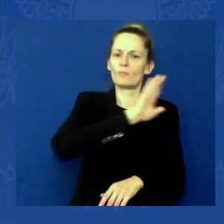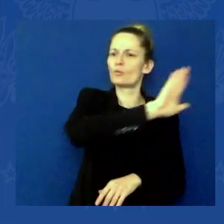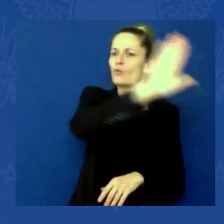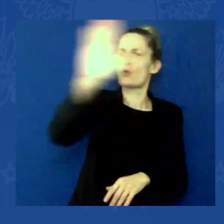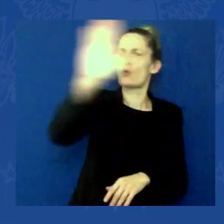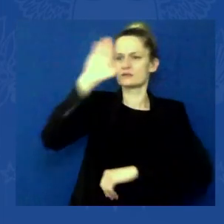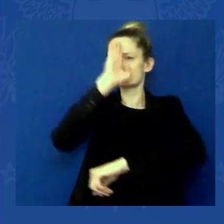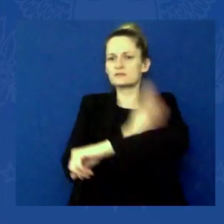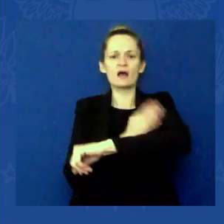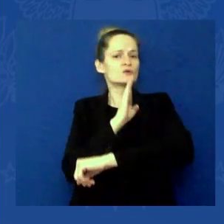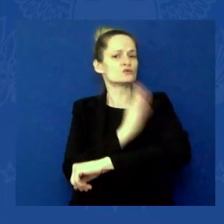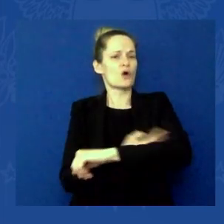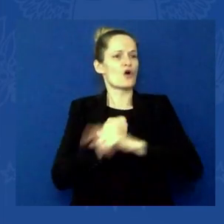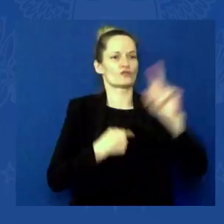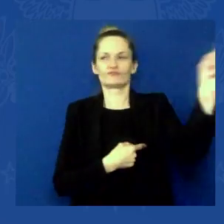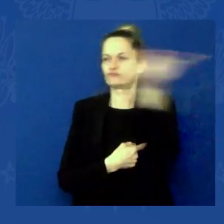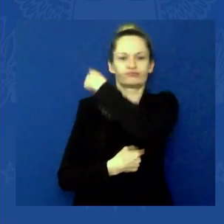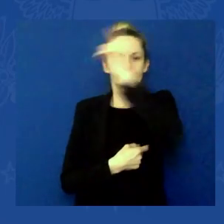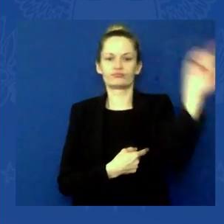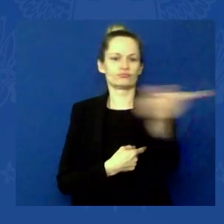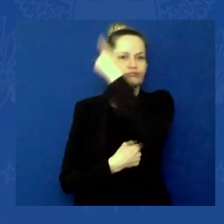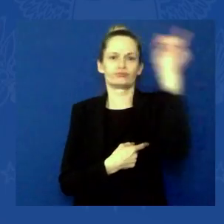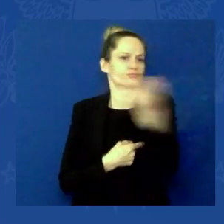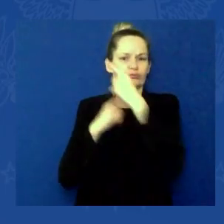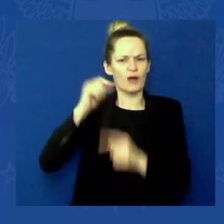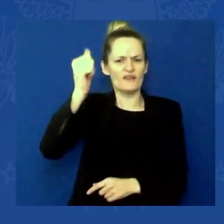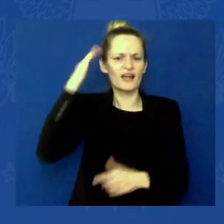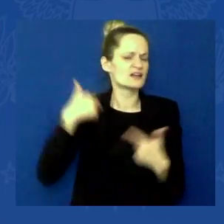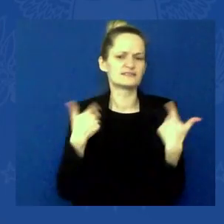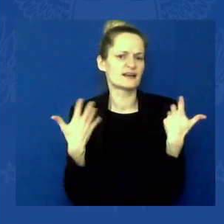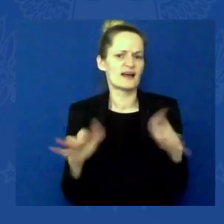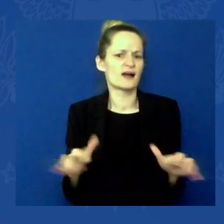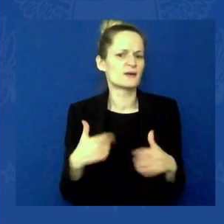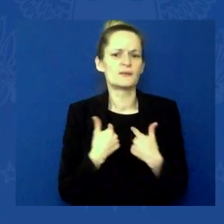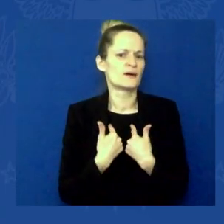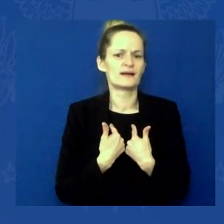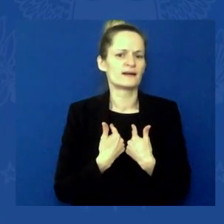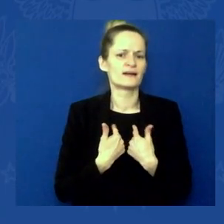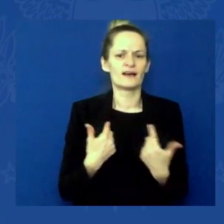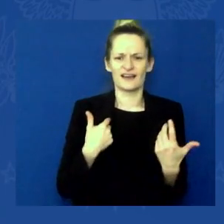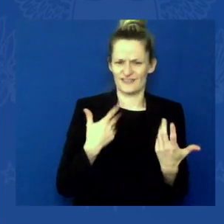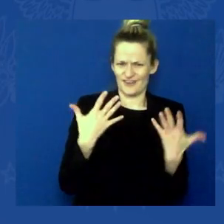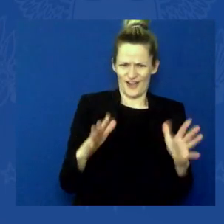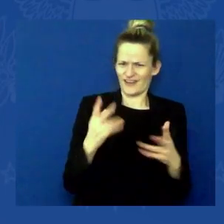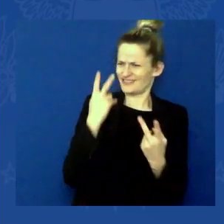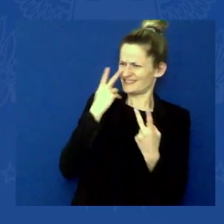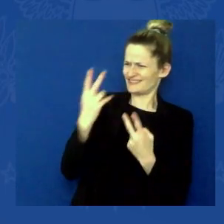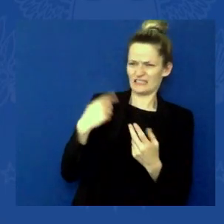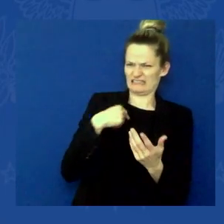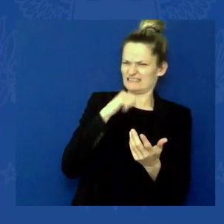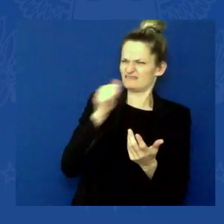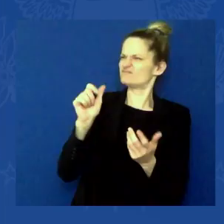I don't see where that is in our overwhelming interest. And to talk about how our interests are going to be impacted: